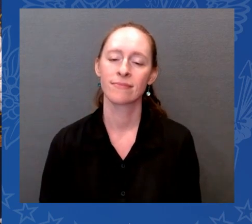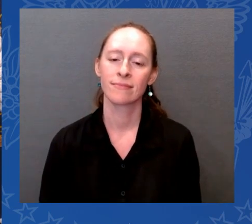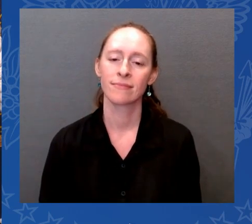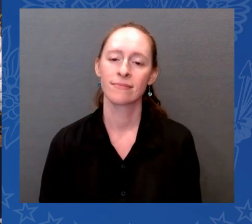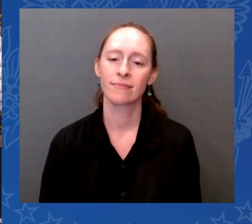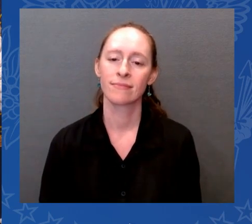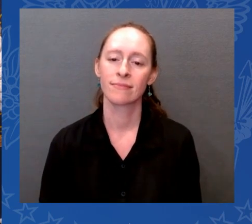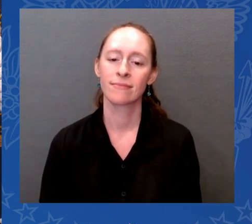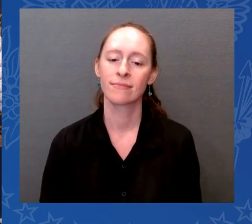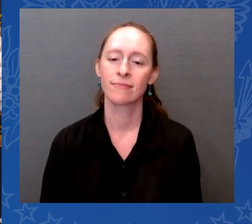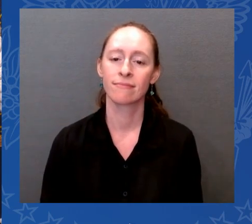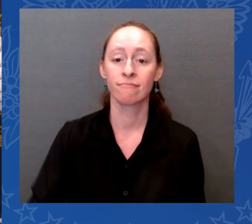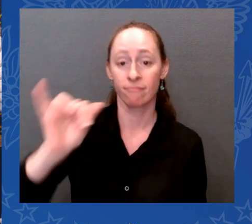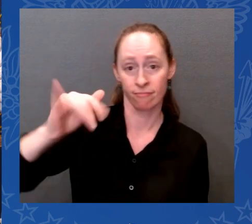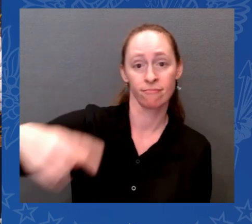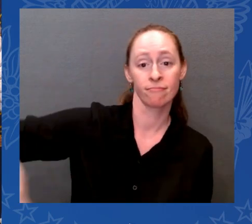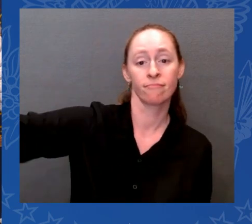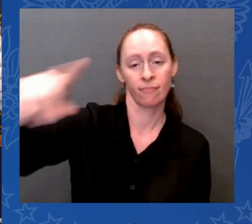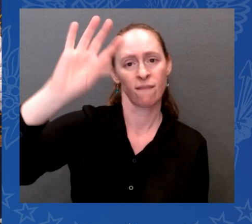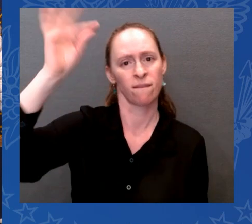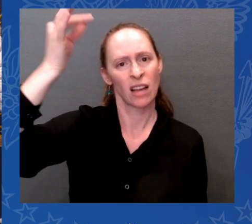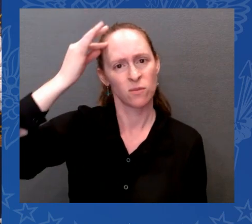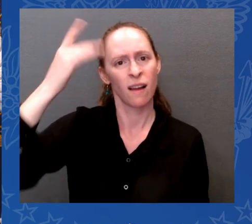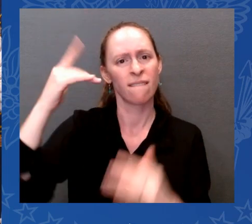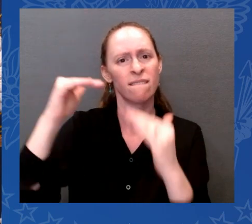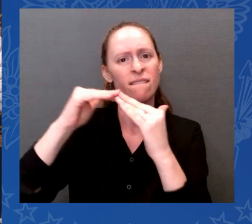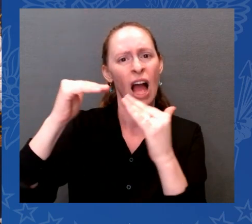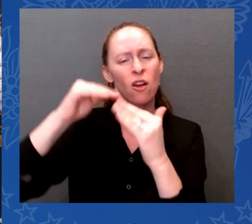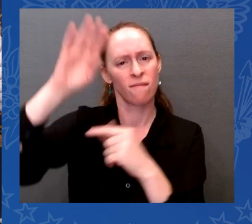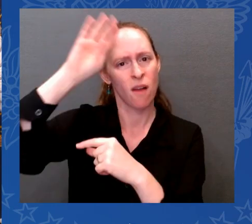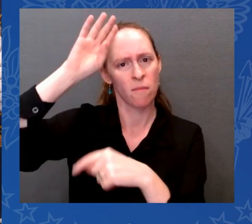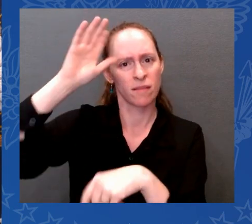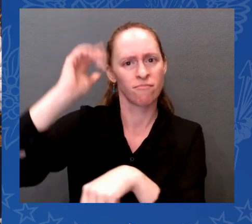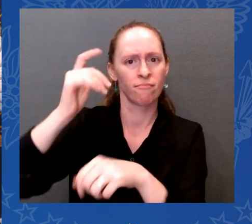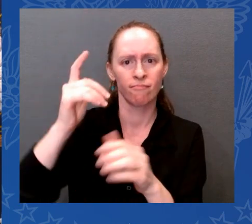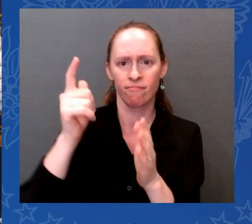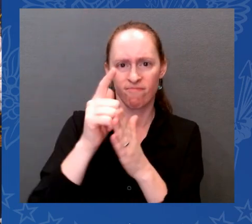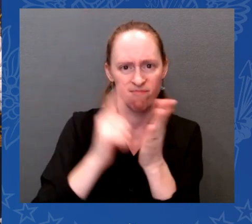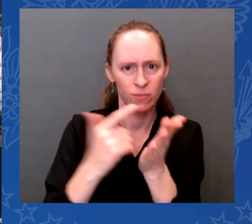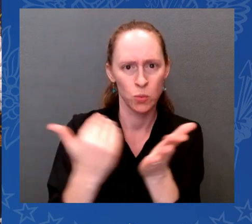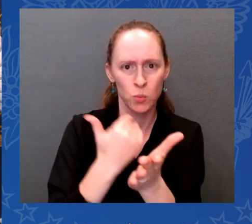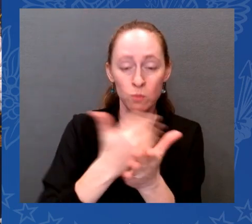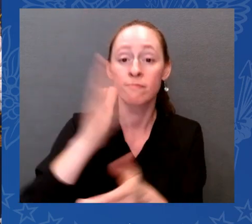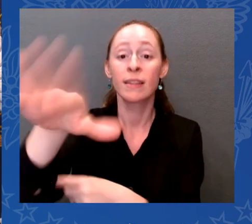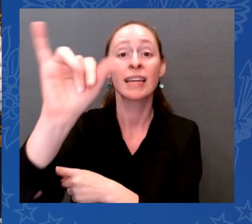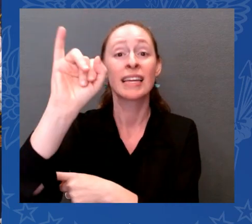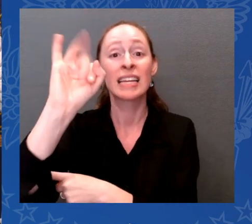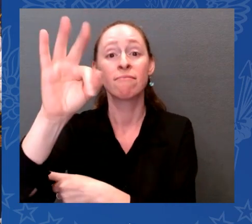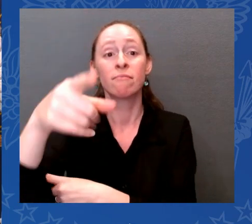and their families assess critical worker compensation resources, including making sure that several forms of cancer